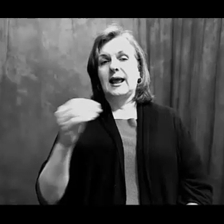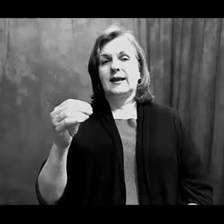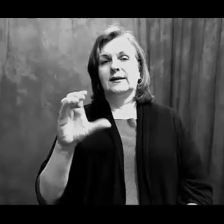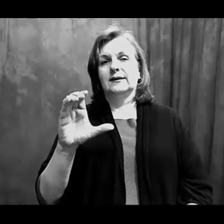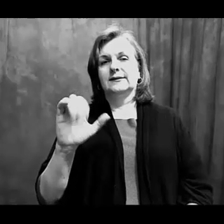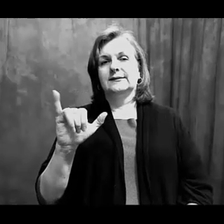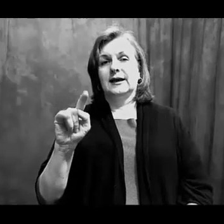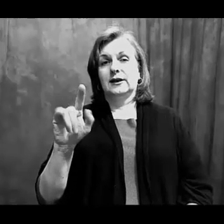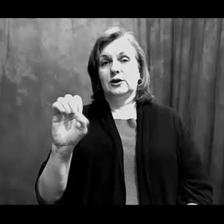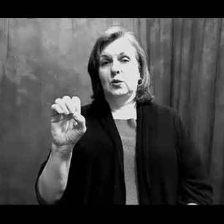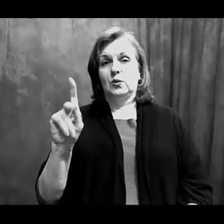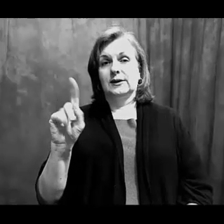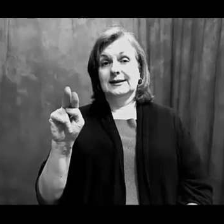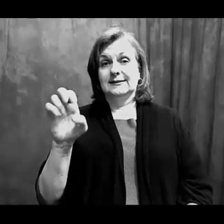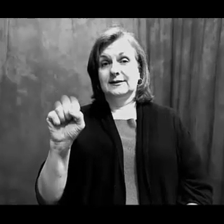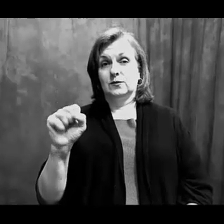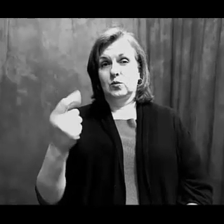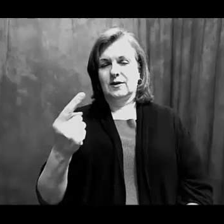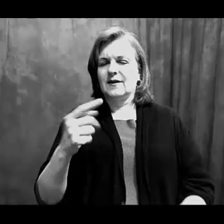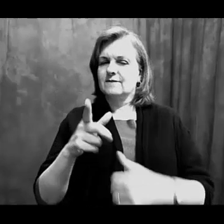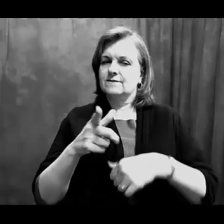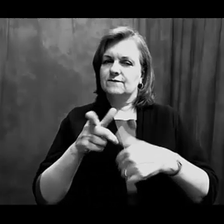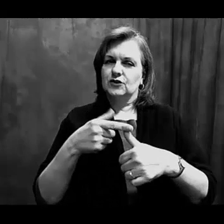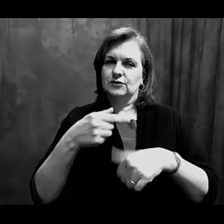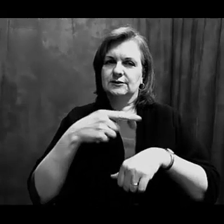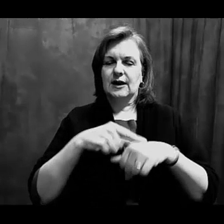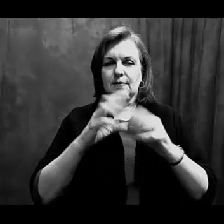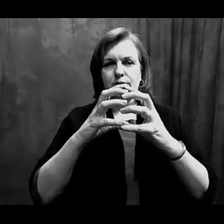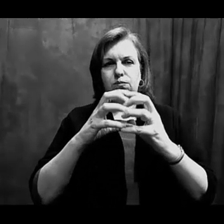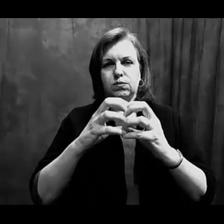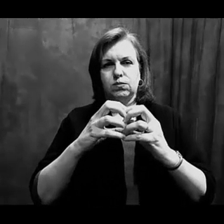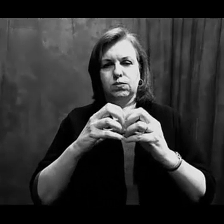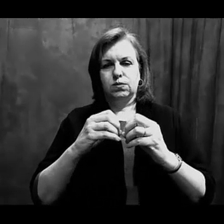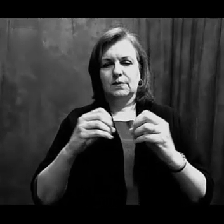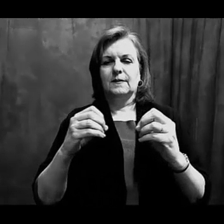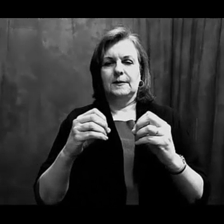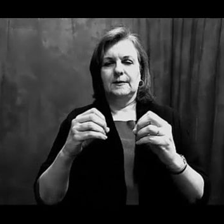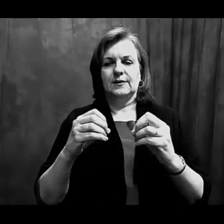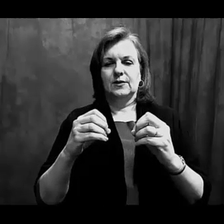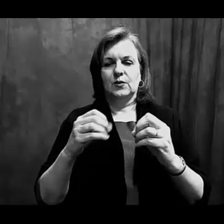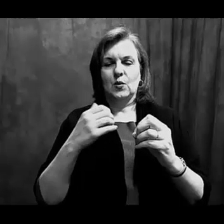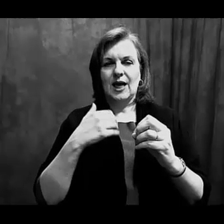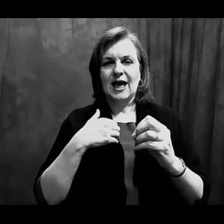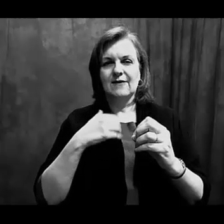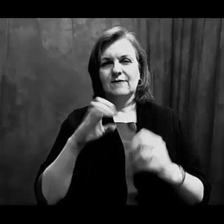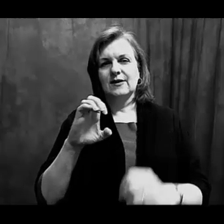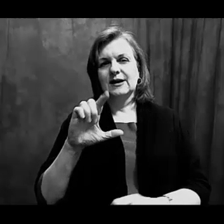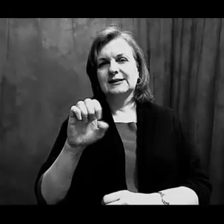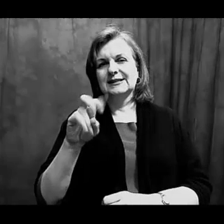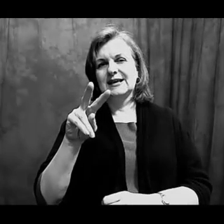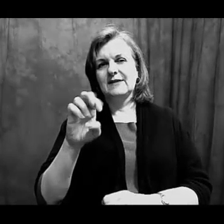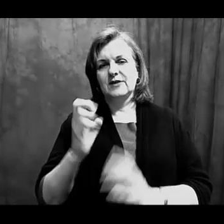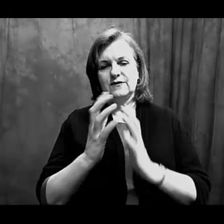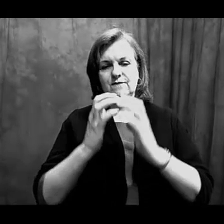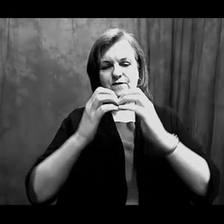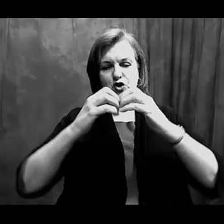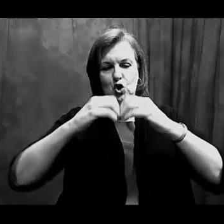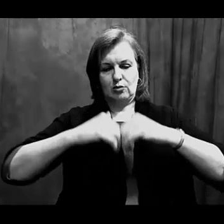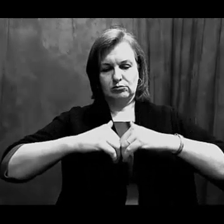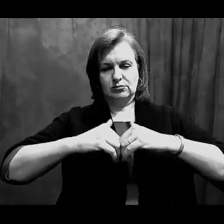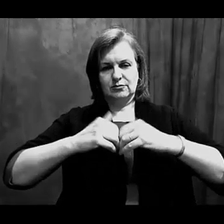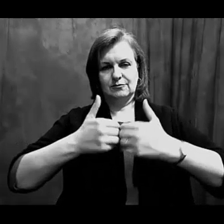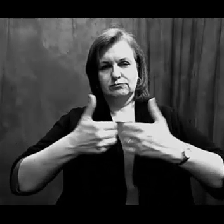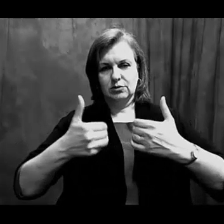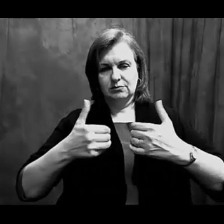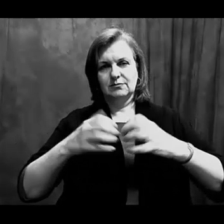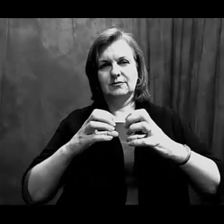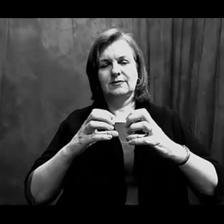the first time we go through this splits out again we're gonna have a cleavage furrow split out those two cells